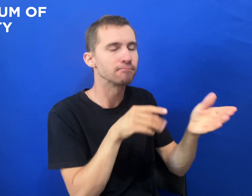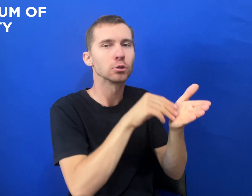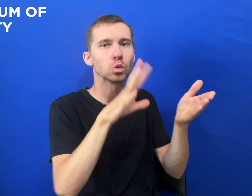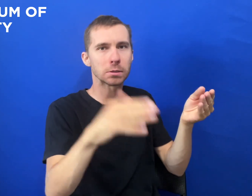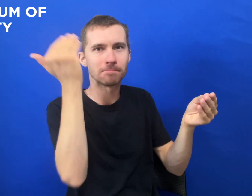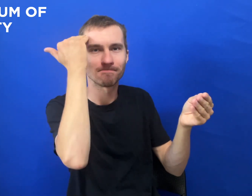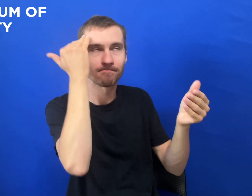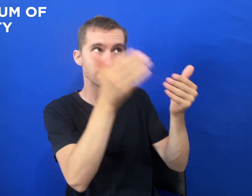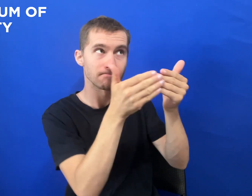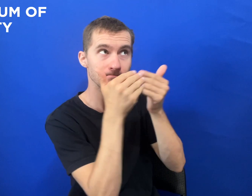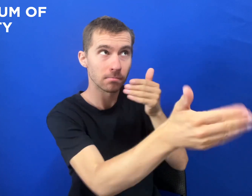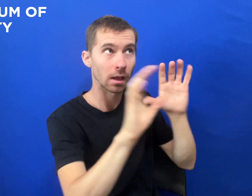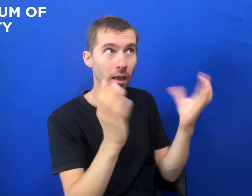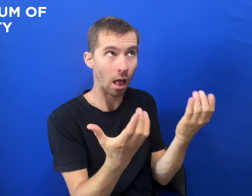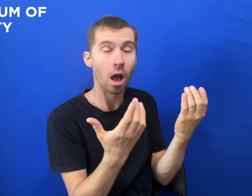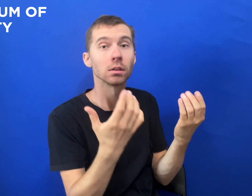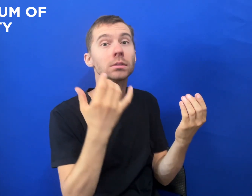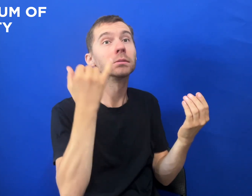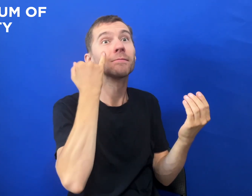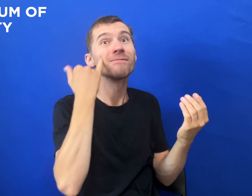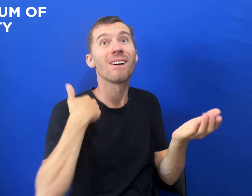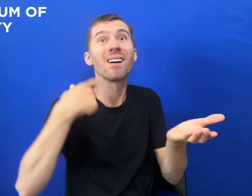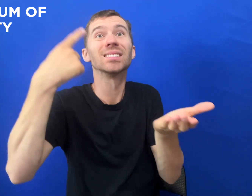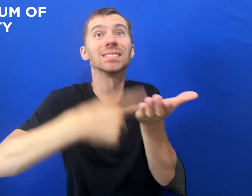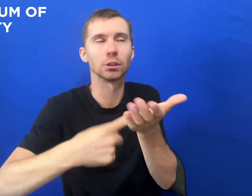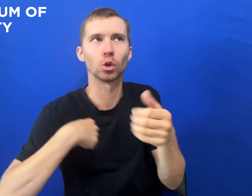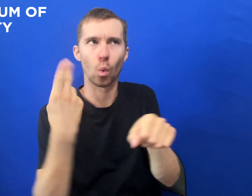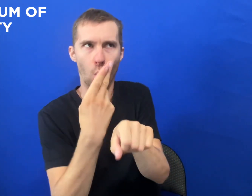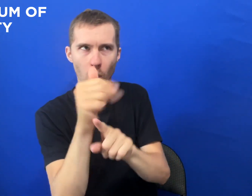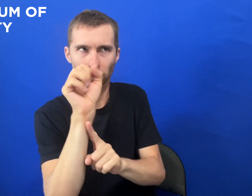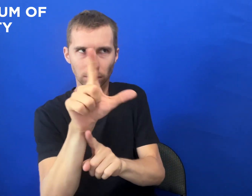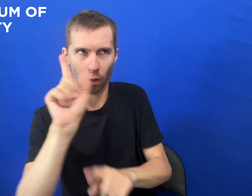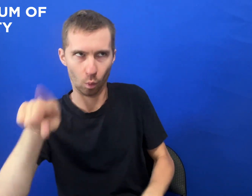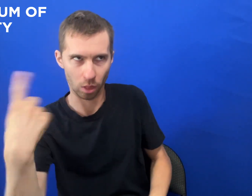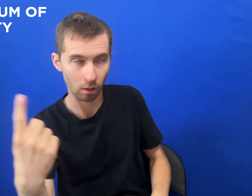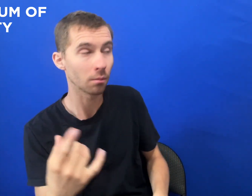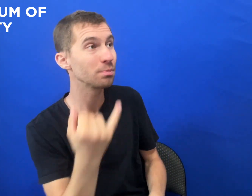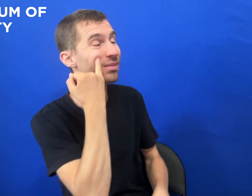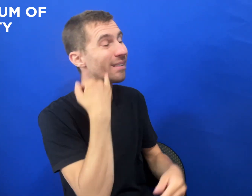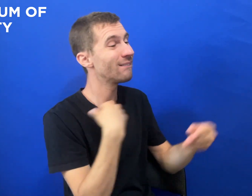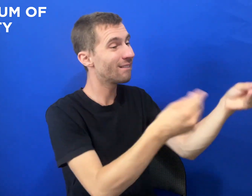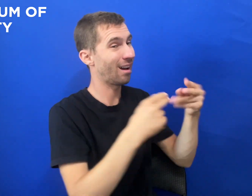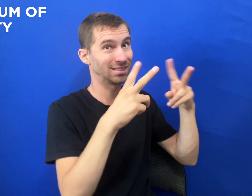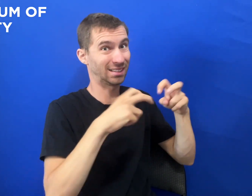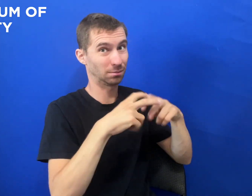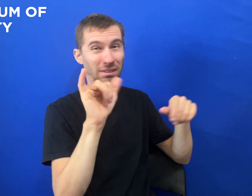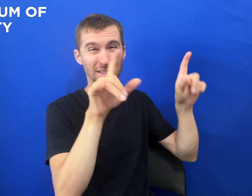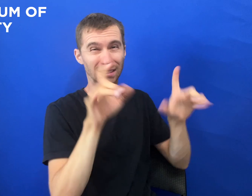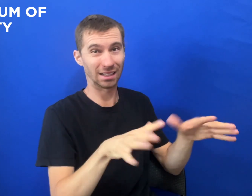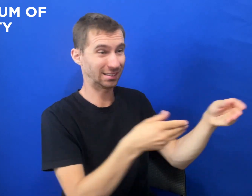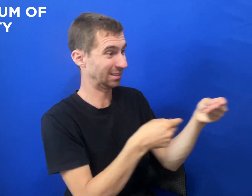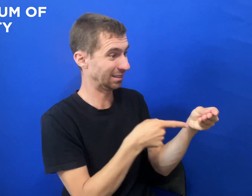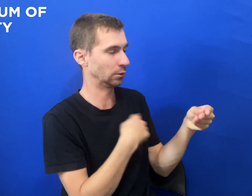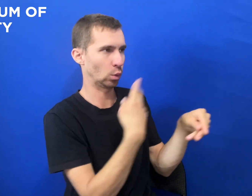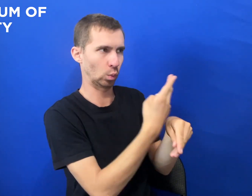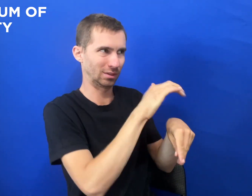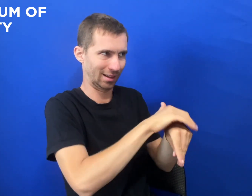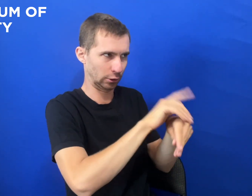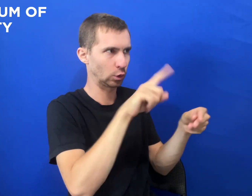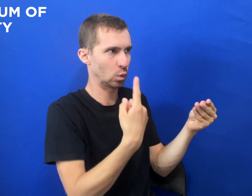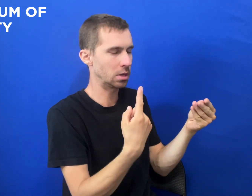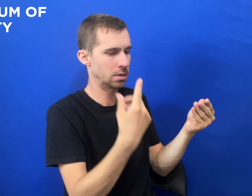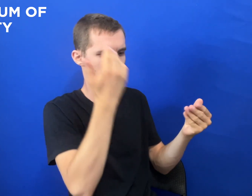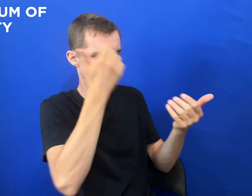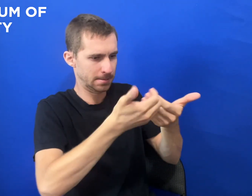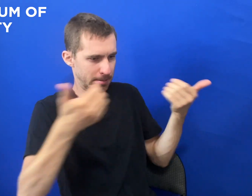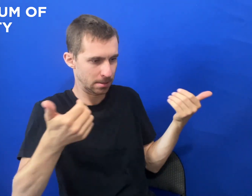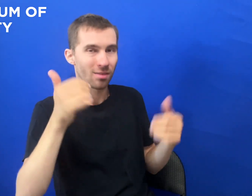So, students know that -- for the entire class period -- if they ever do a discussion, they have to do it only in ASL, and that if they ever receive an assessment, they have to complete it using English.